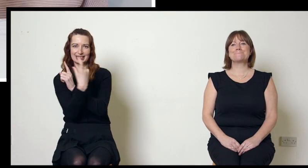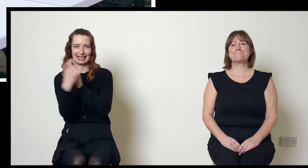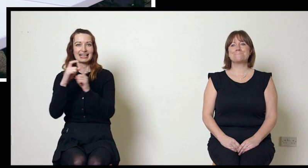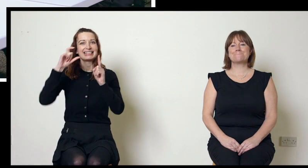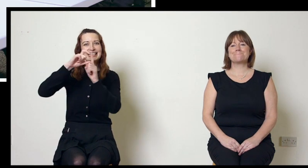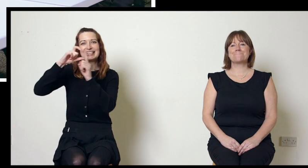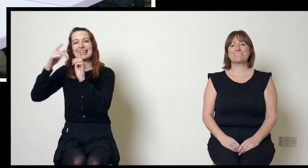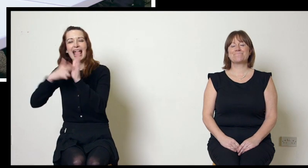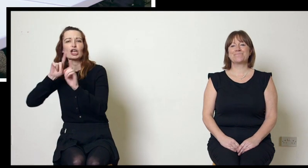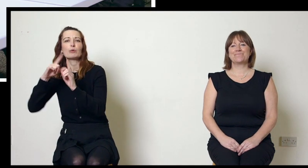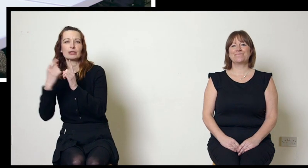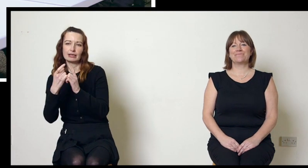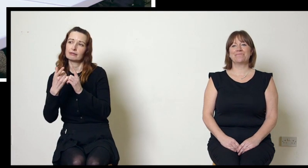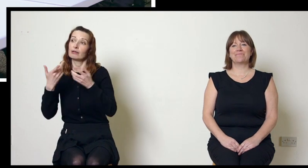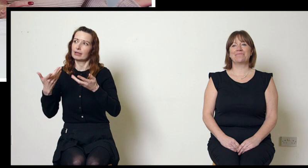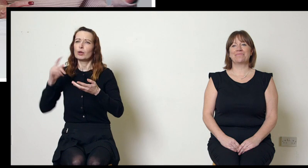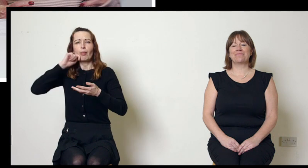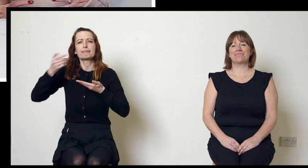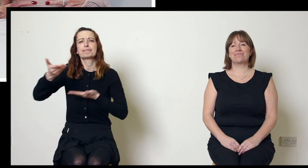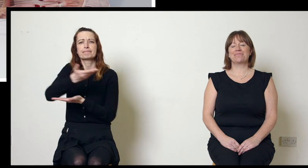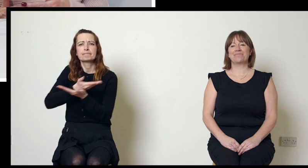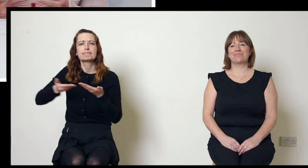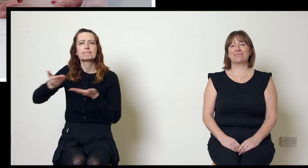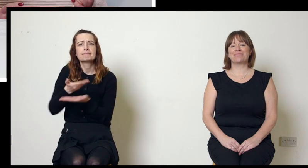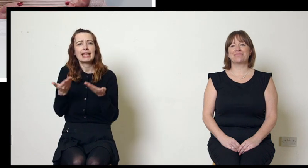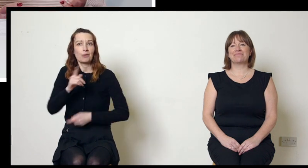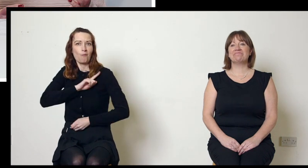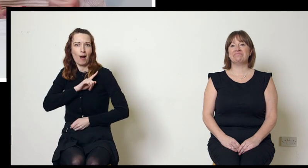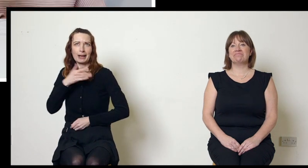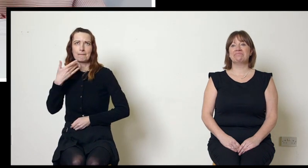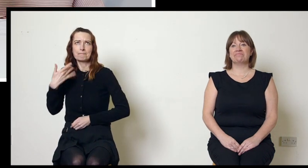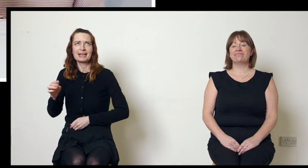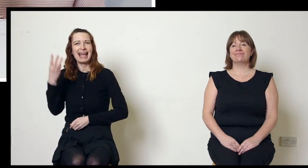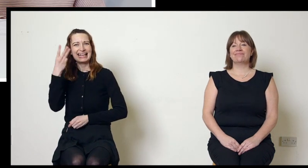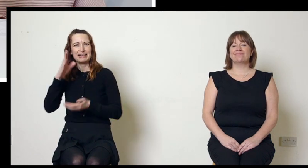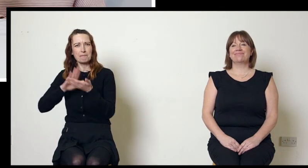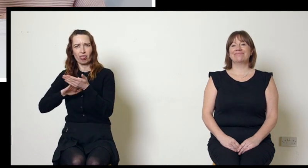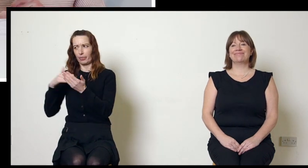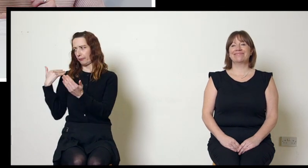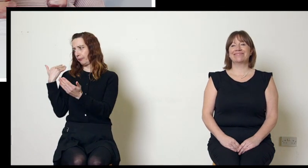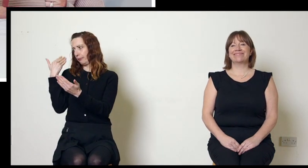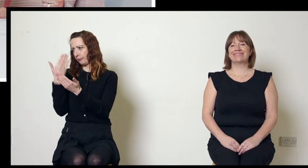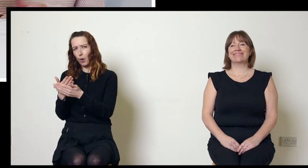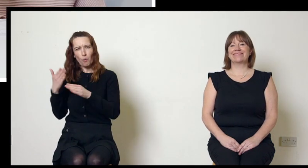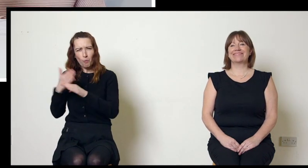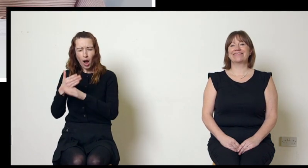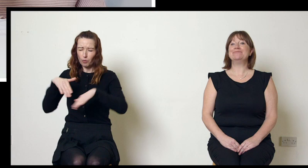And this is what we're going to be talking about today, right? Because we've done some amazing work together over the last 18 months Haven’t we? Yep.